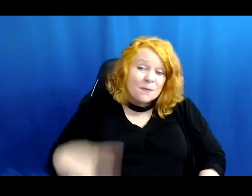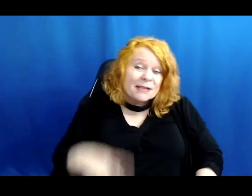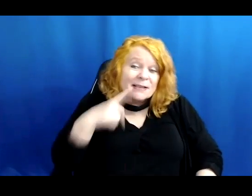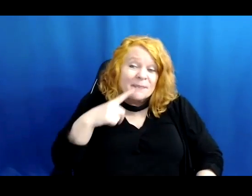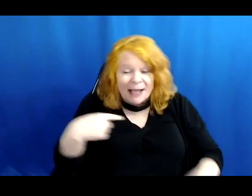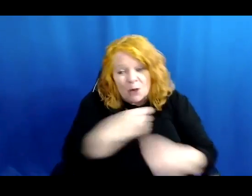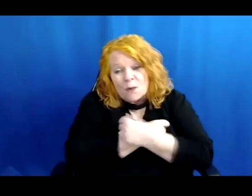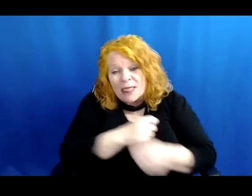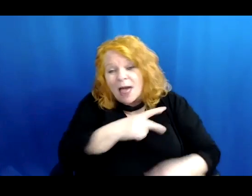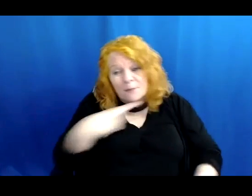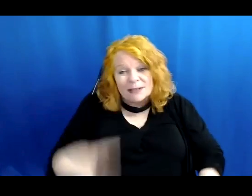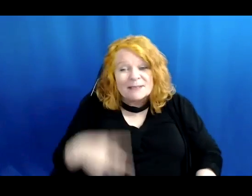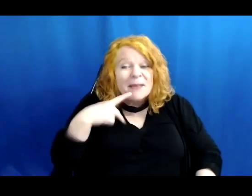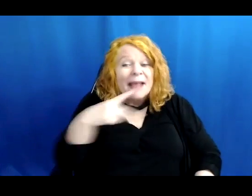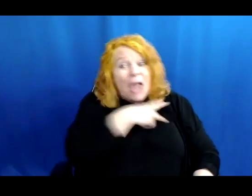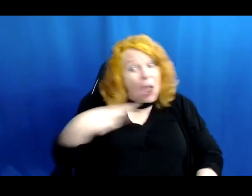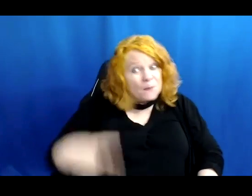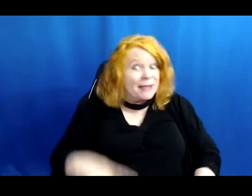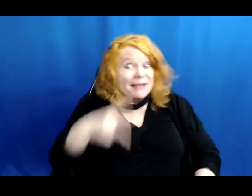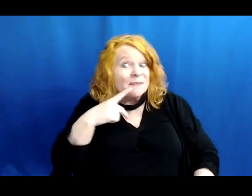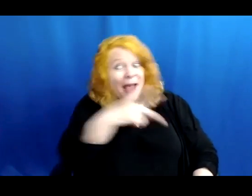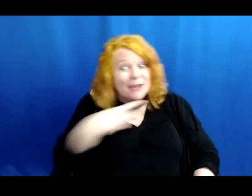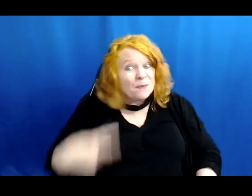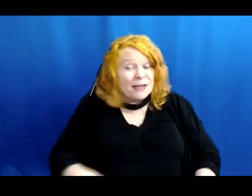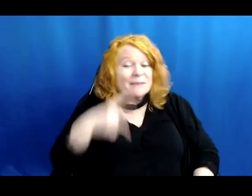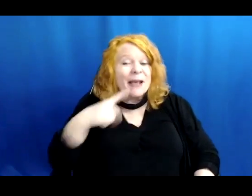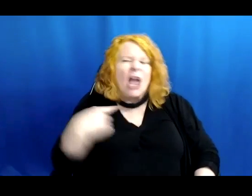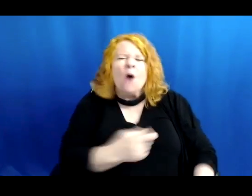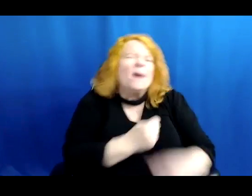Princess Peggy, Princess Peggy, we love Princess Peggy!